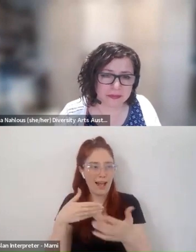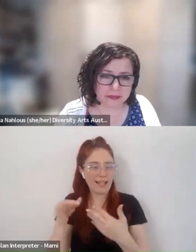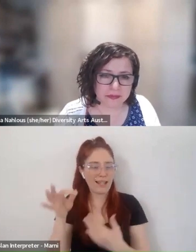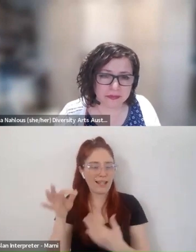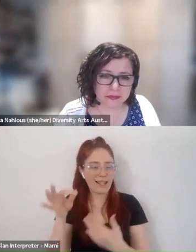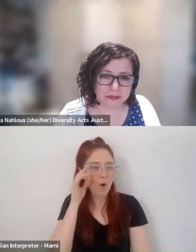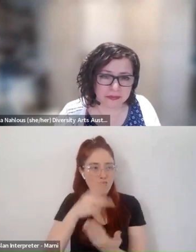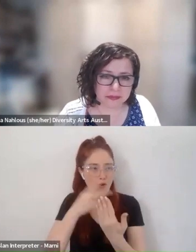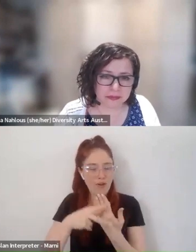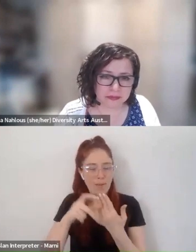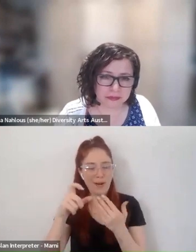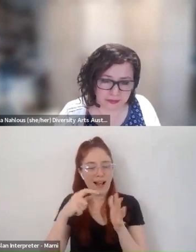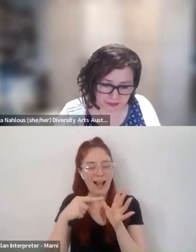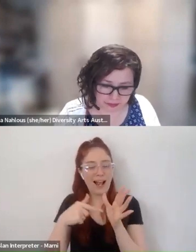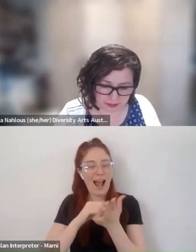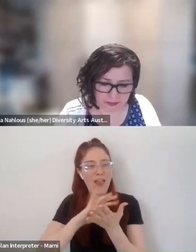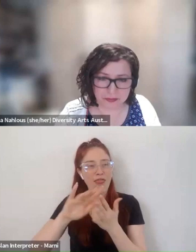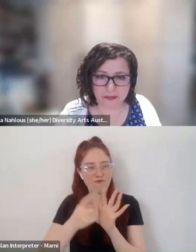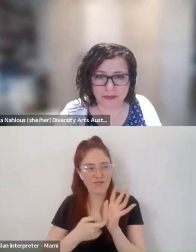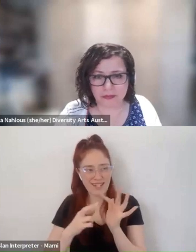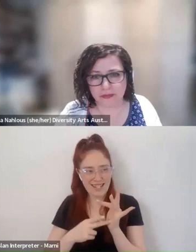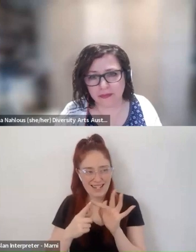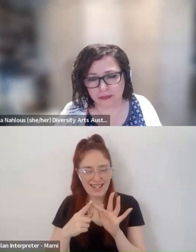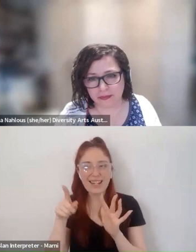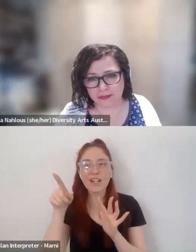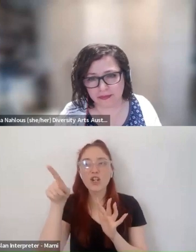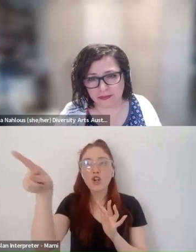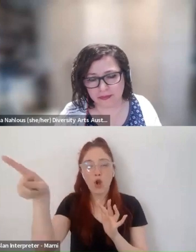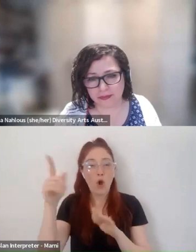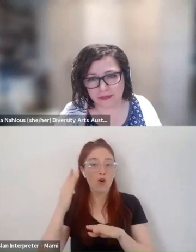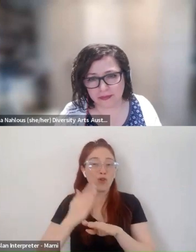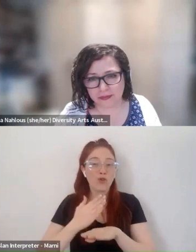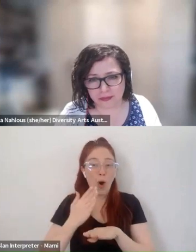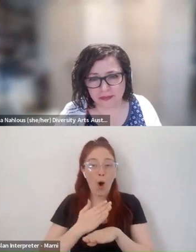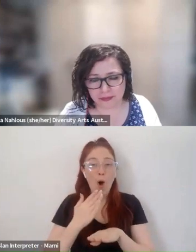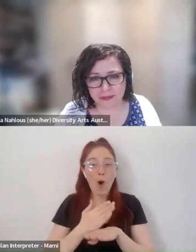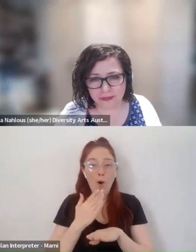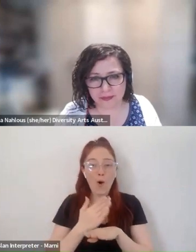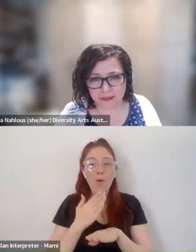And Catherine, then from the hundreds of potential observers